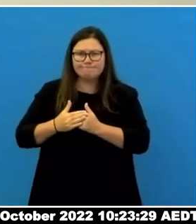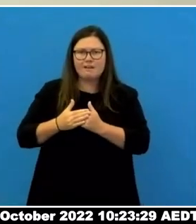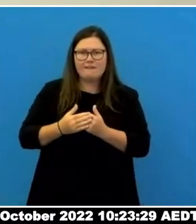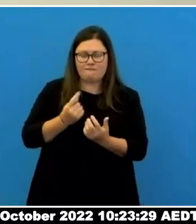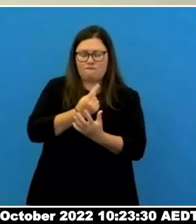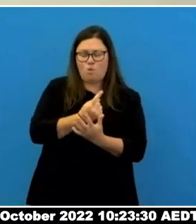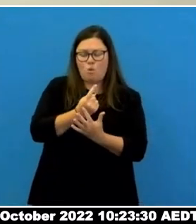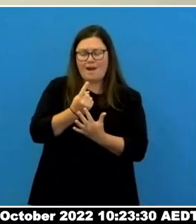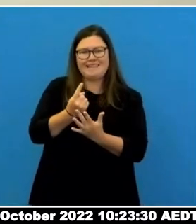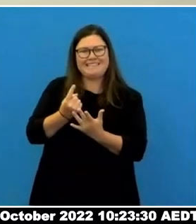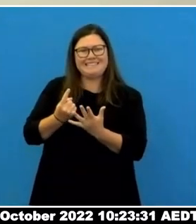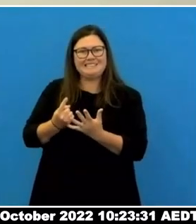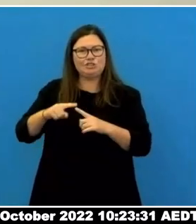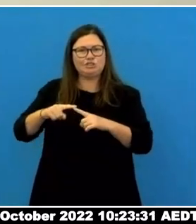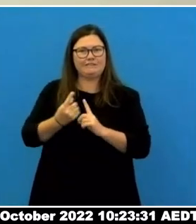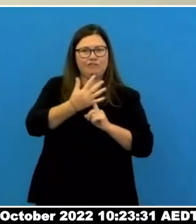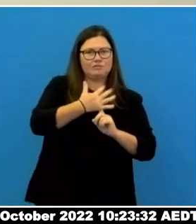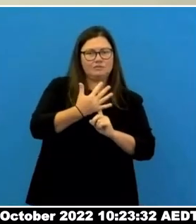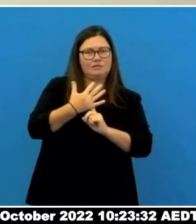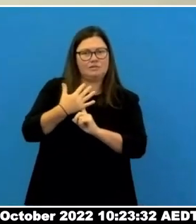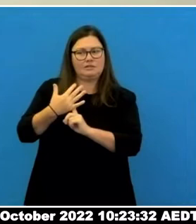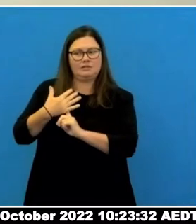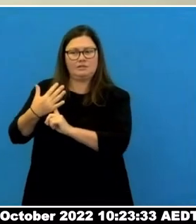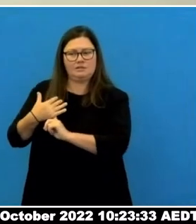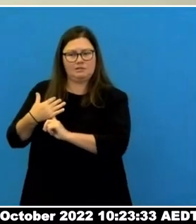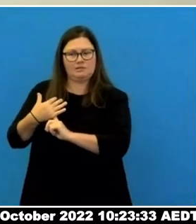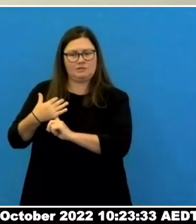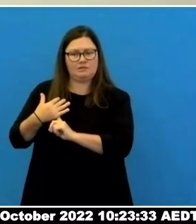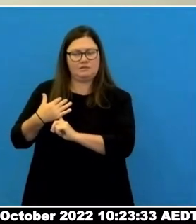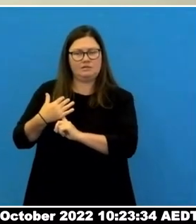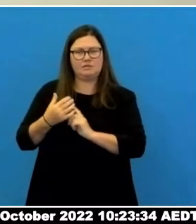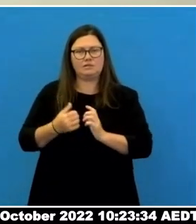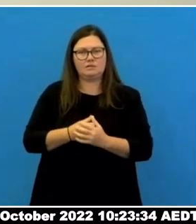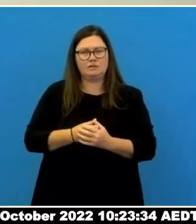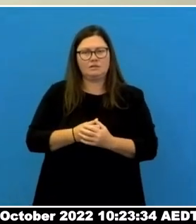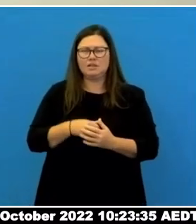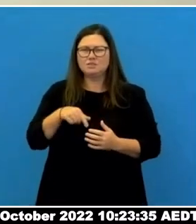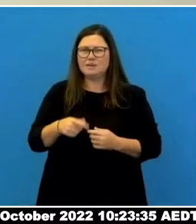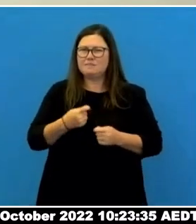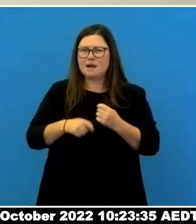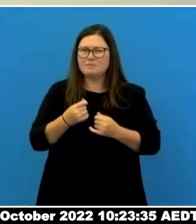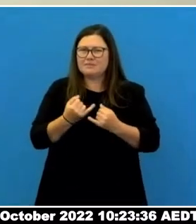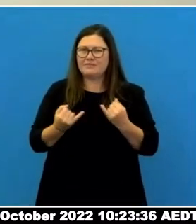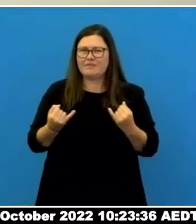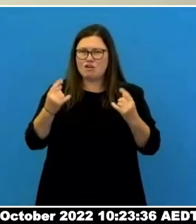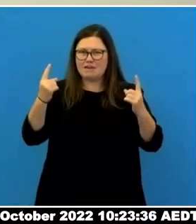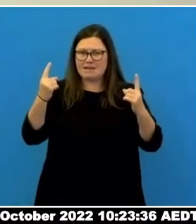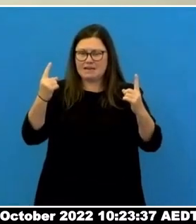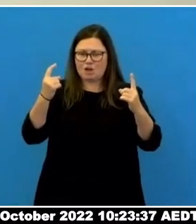So first this becomes a very complex unwieldy and difficult